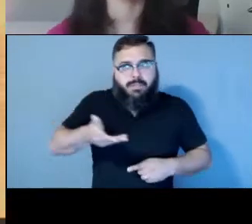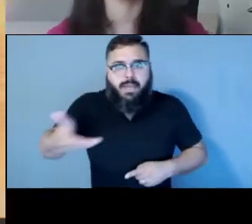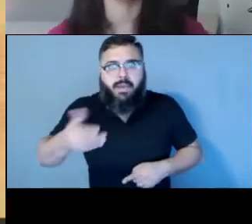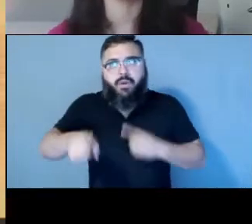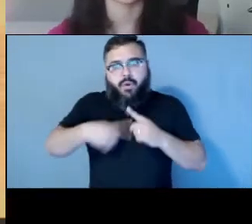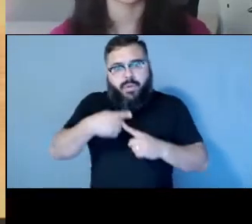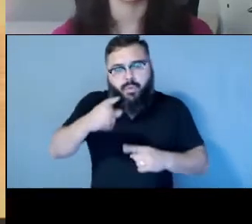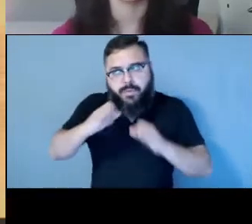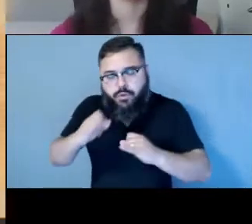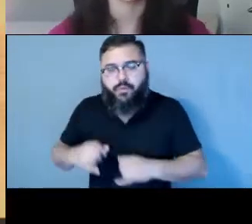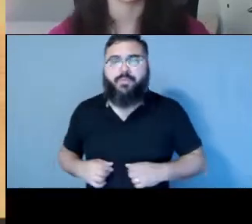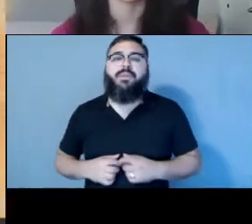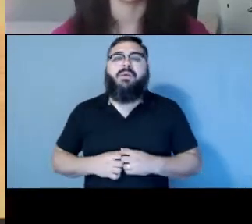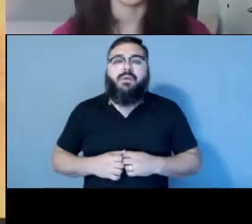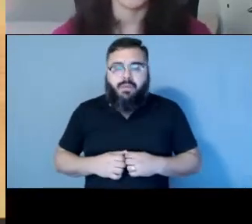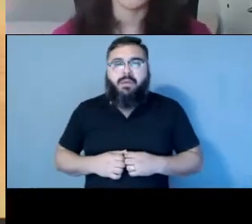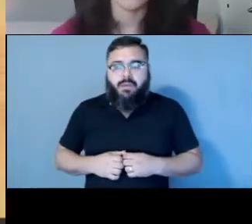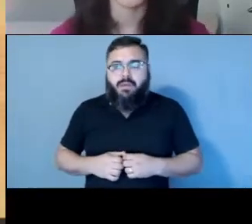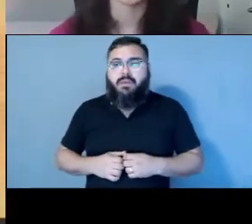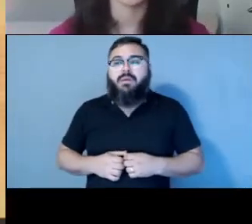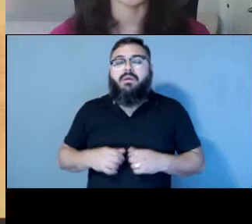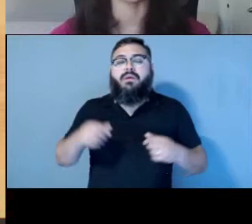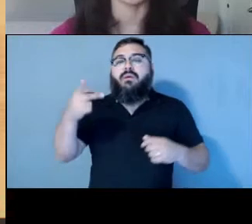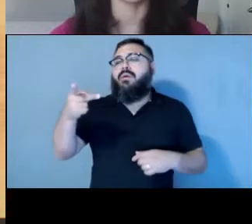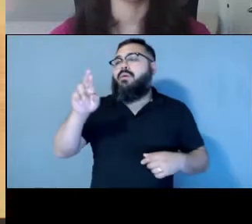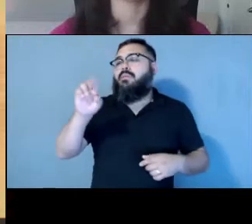There is a prohibition under the ADA